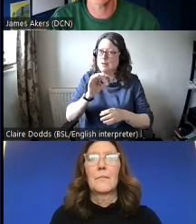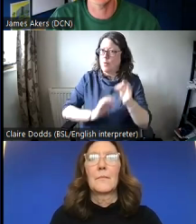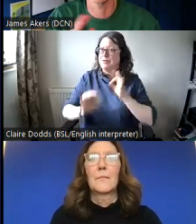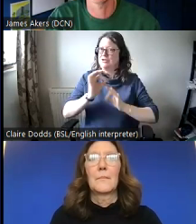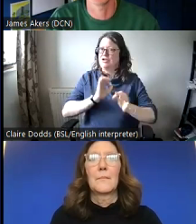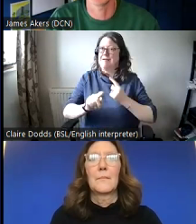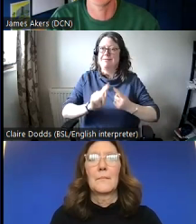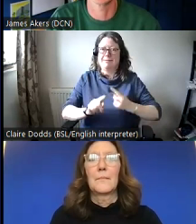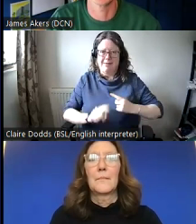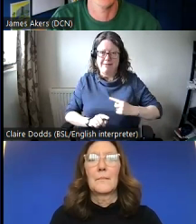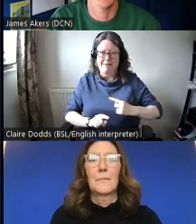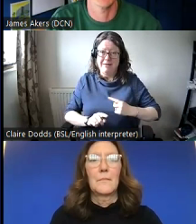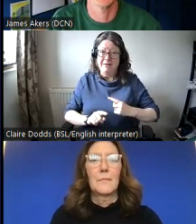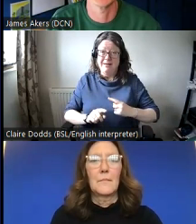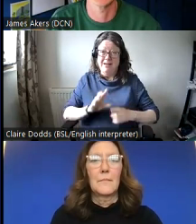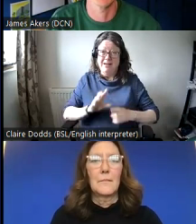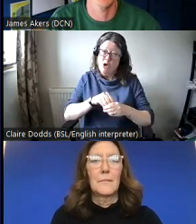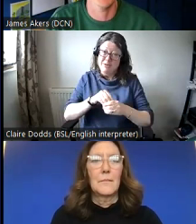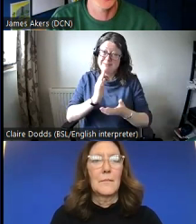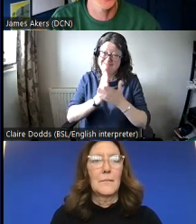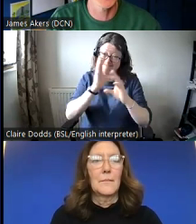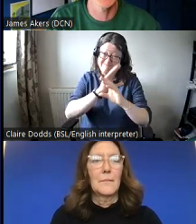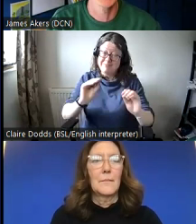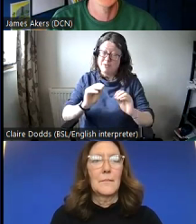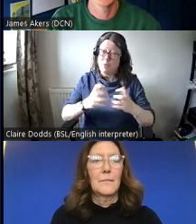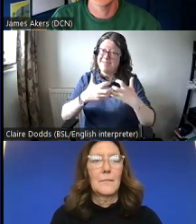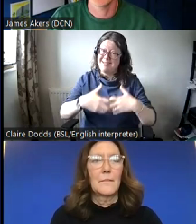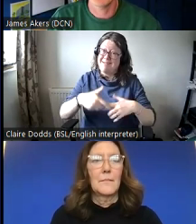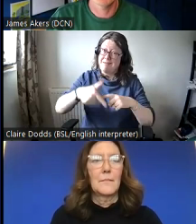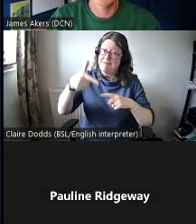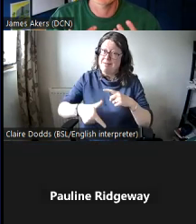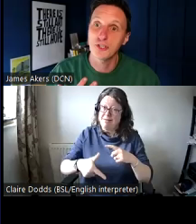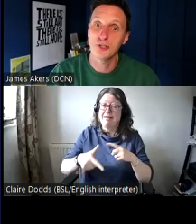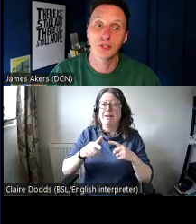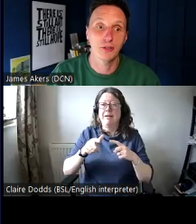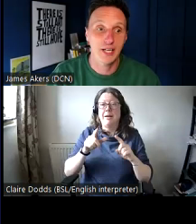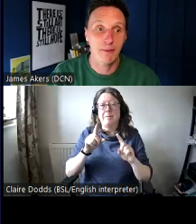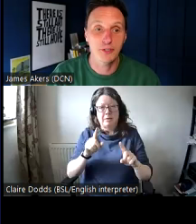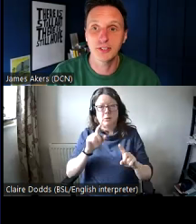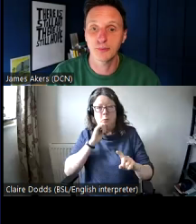but we have Q&A at the end, so hopefully I'll be able to answer some of your questions. If you want to use closed captions,